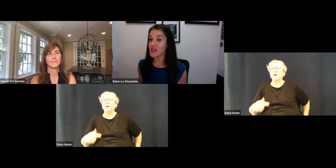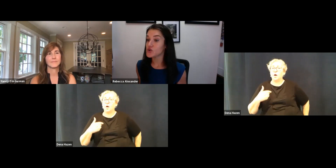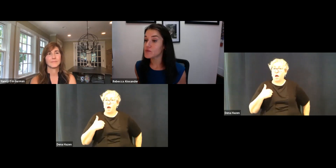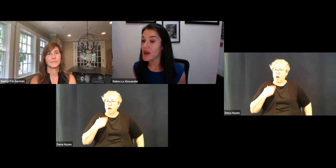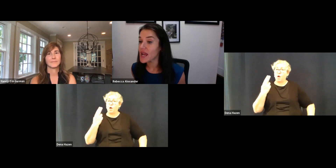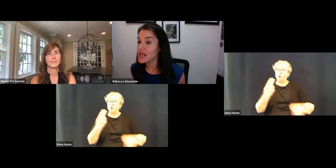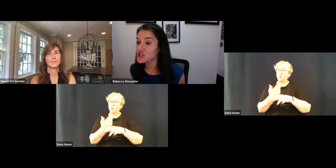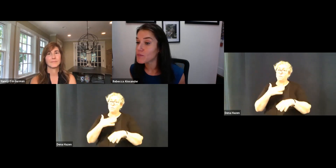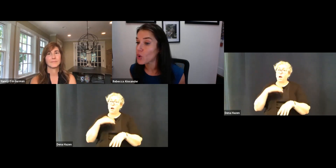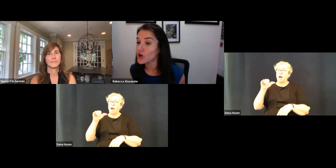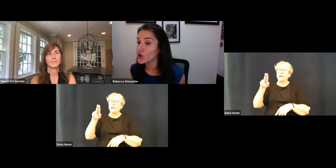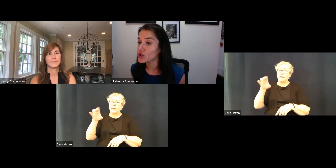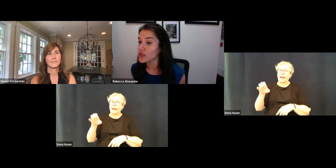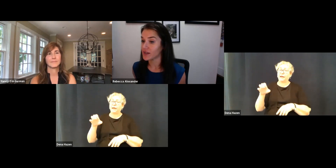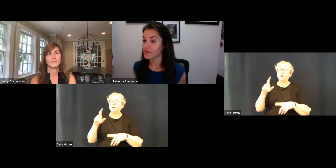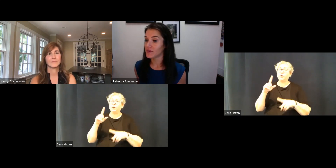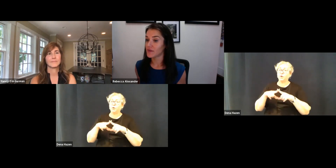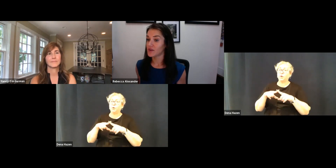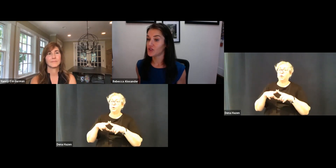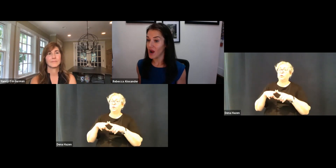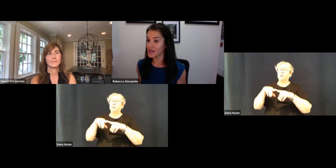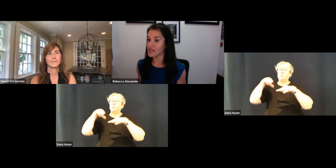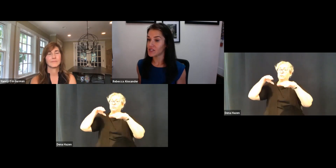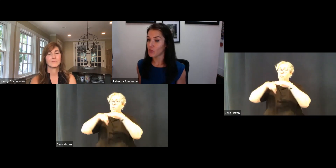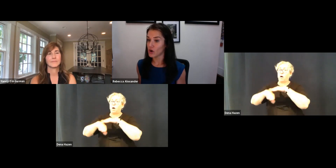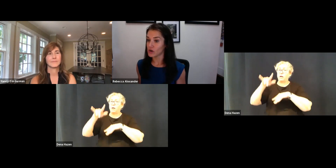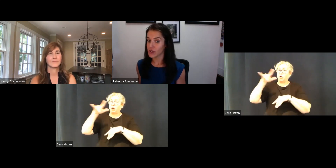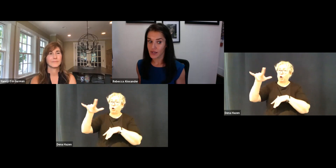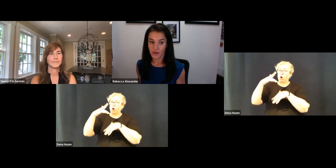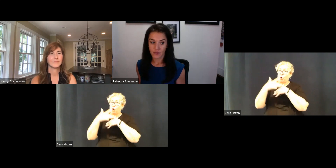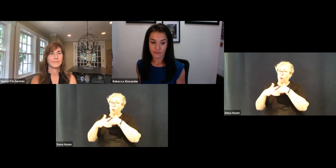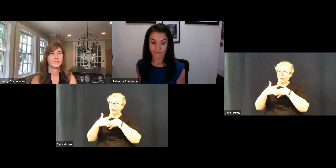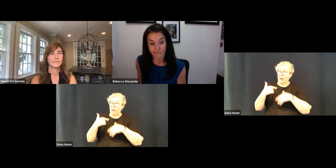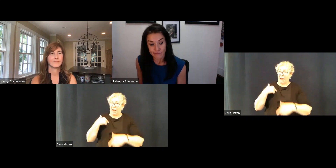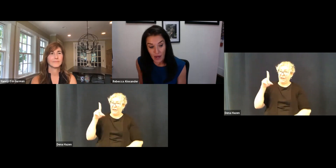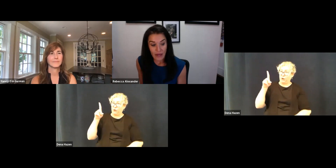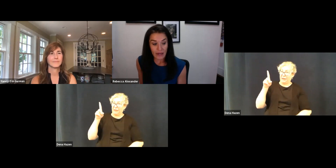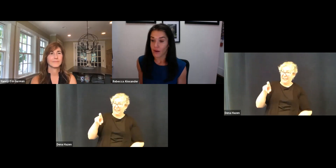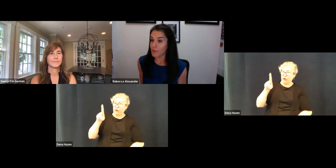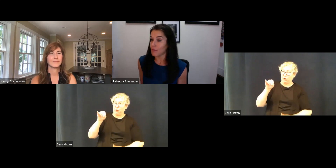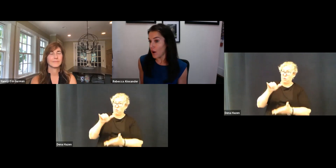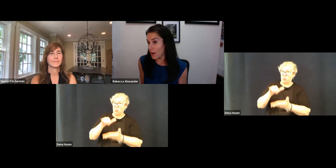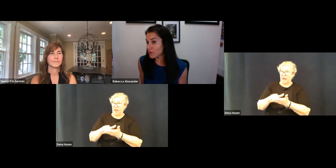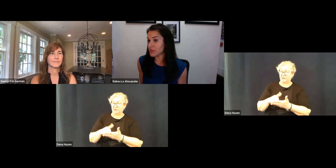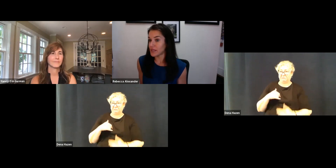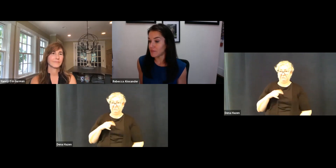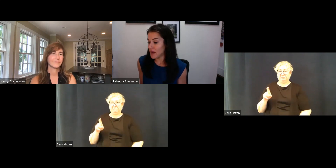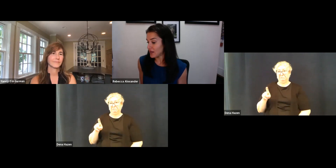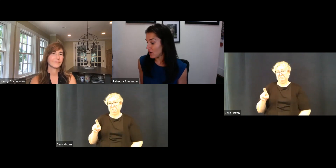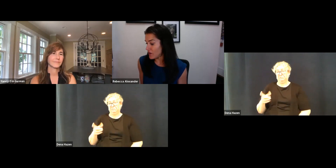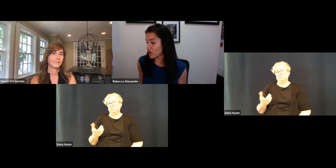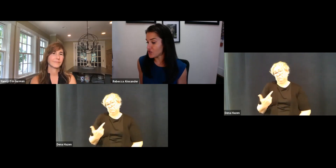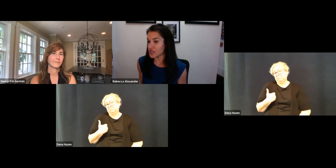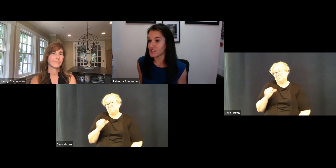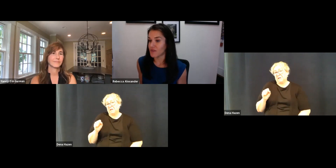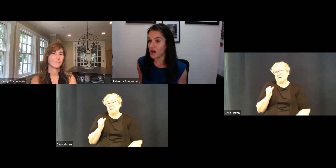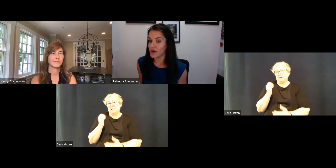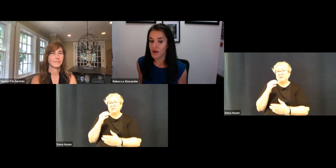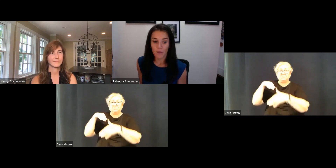I use my cane to board early. Do I need to board early? I mean, I probably can make it on there just fine.